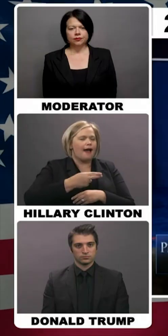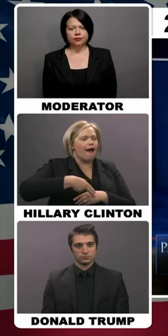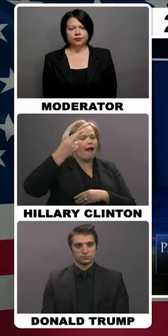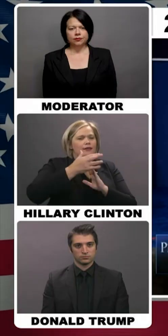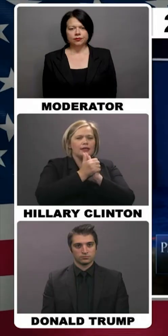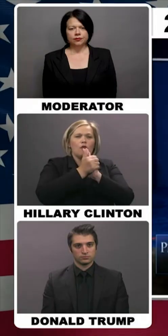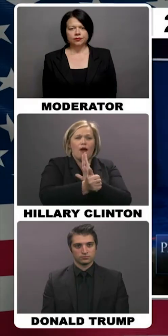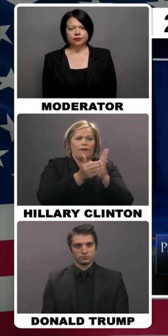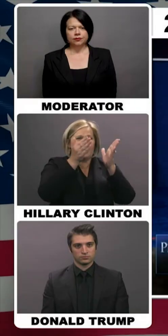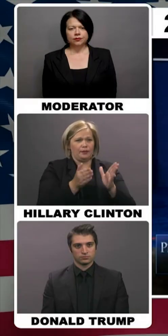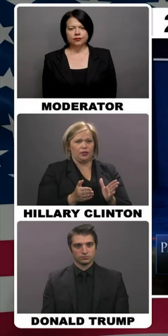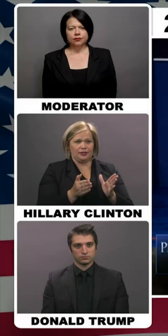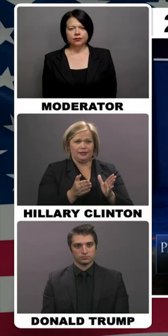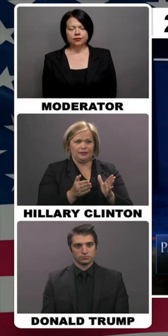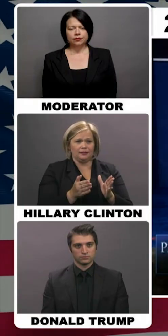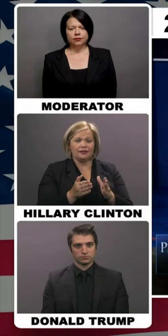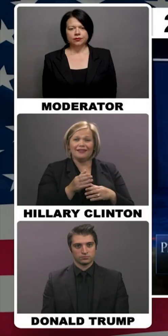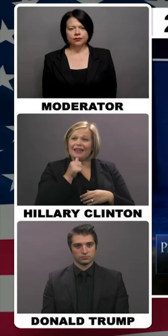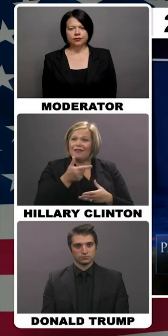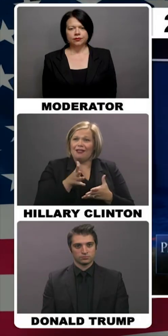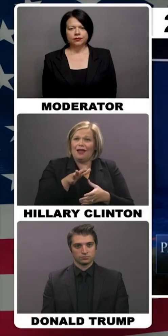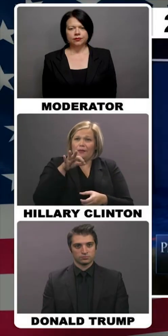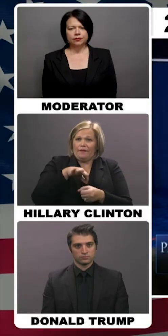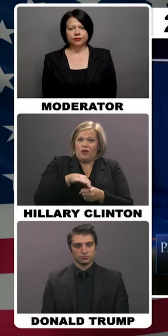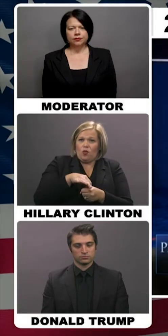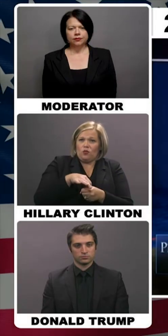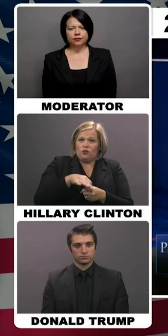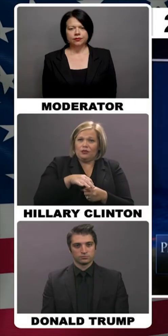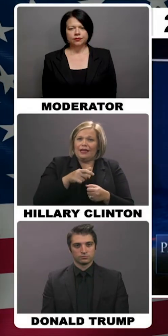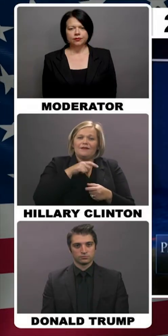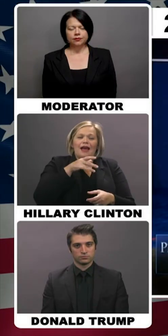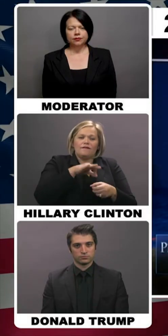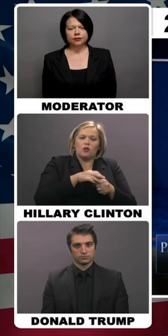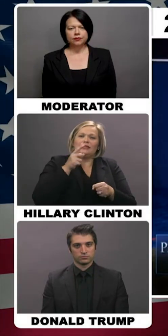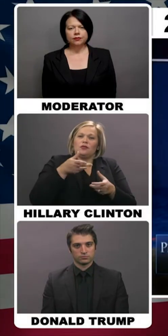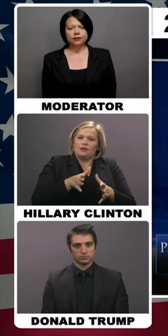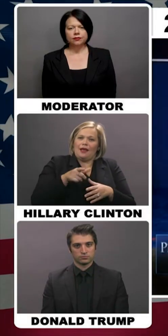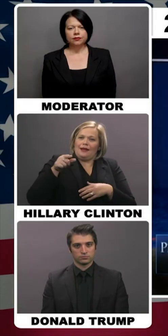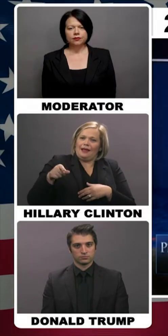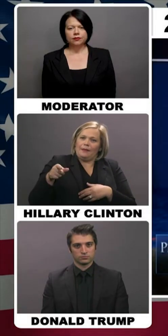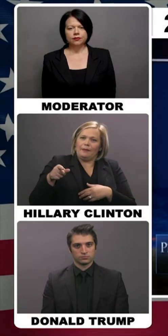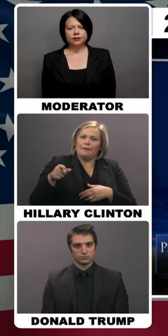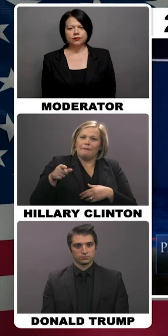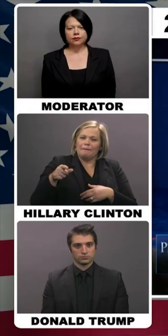They've not given him a vote to be able to have the full compliment of nine Supreme Court justices.